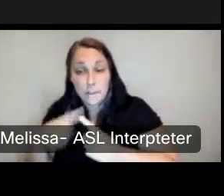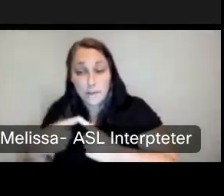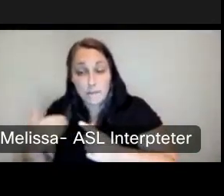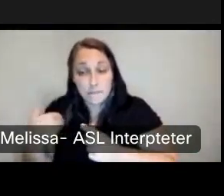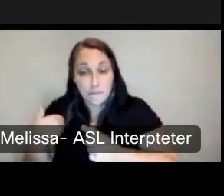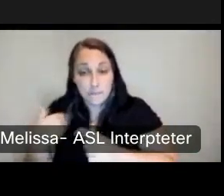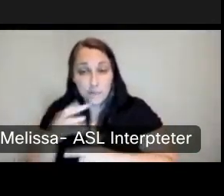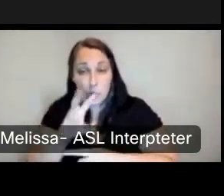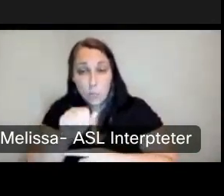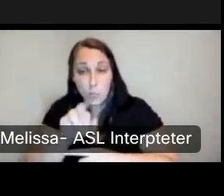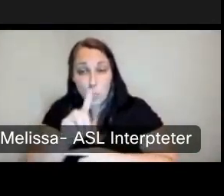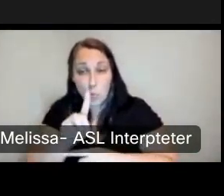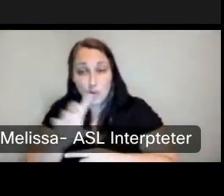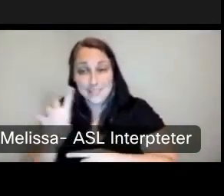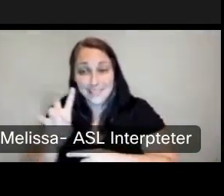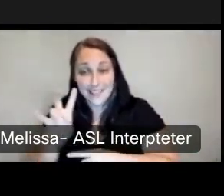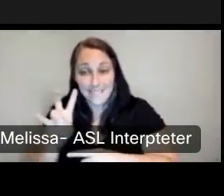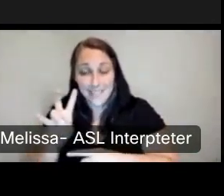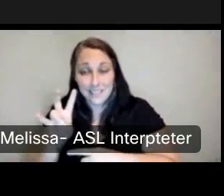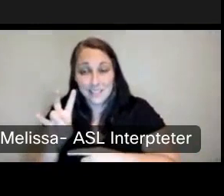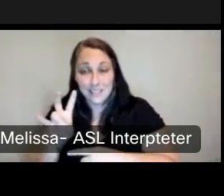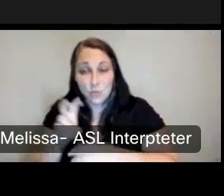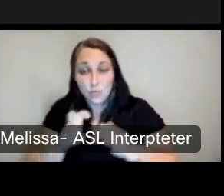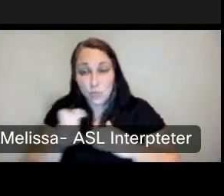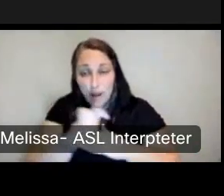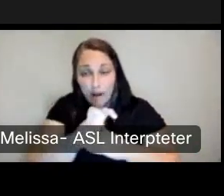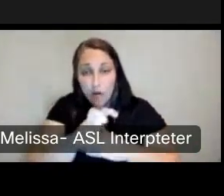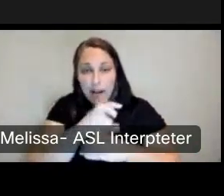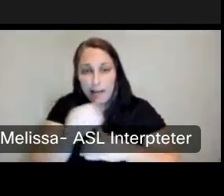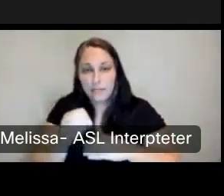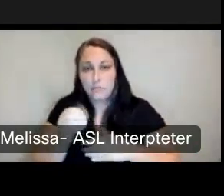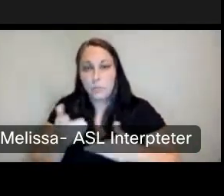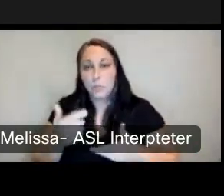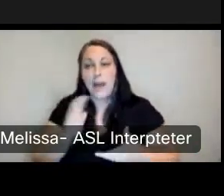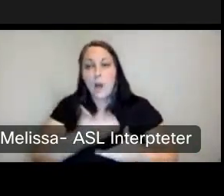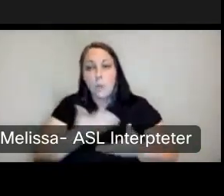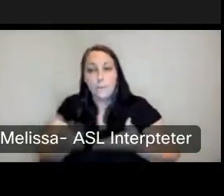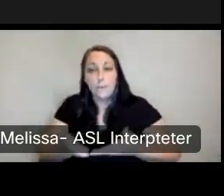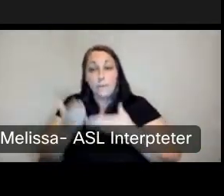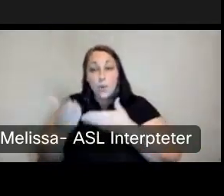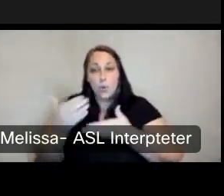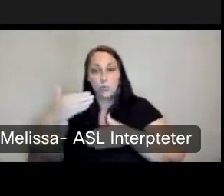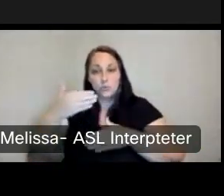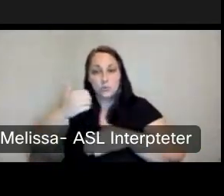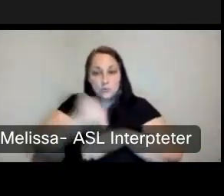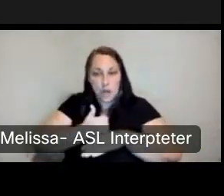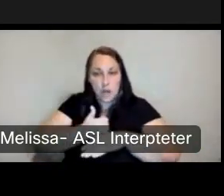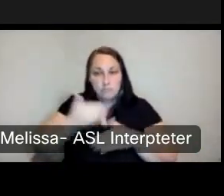ward 7 route and proposed locations as well as potential other transfers to other Transit